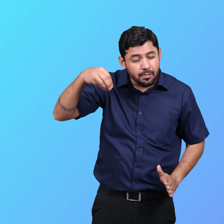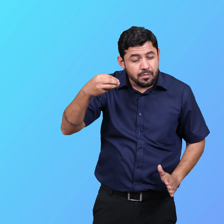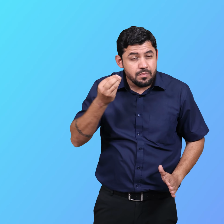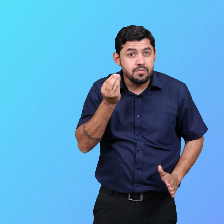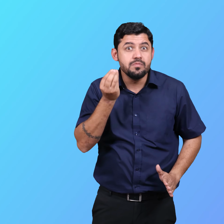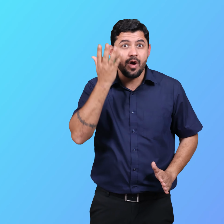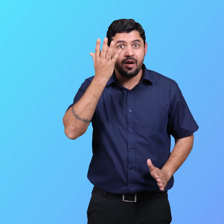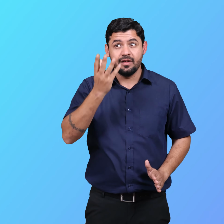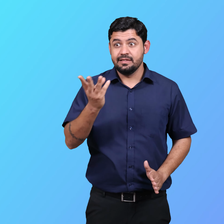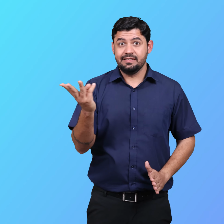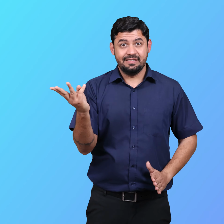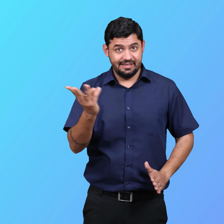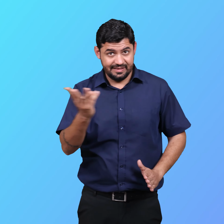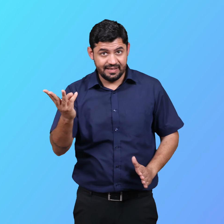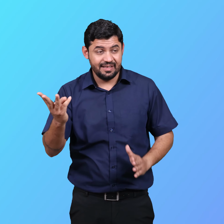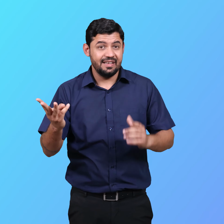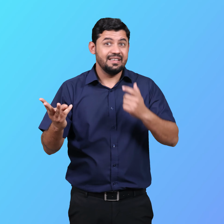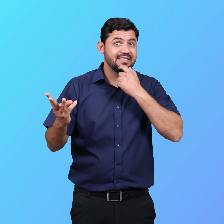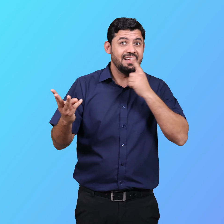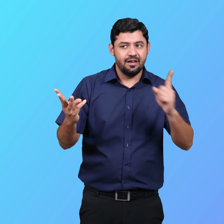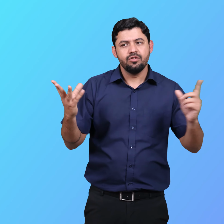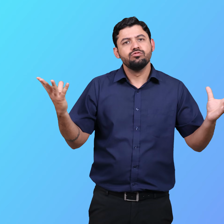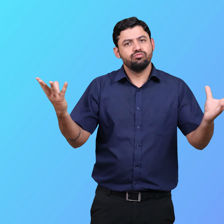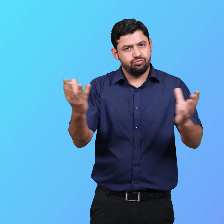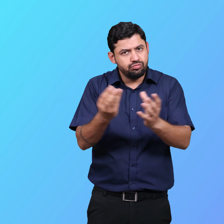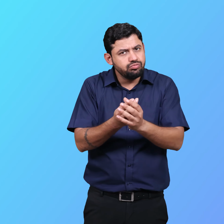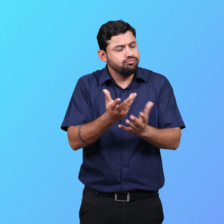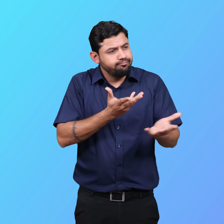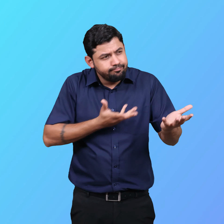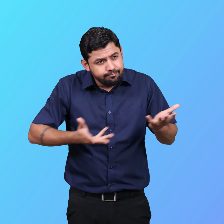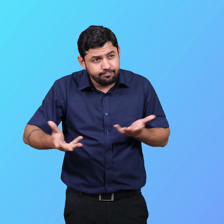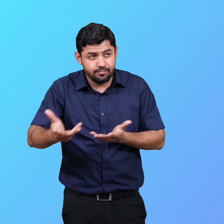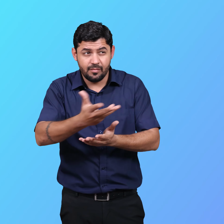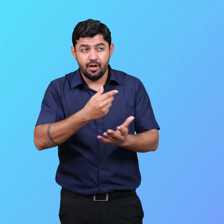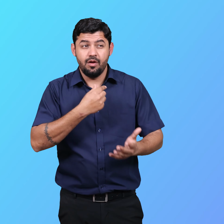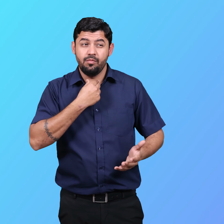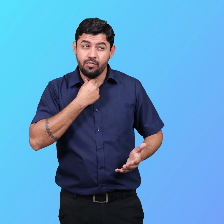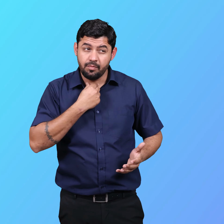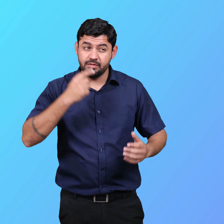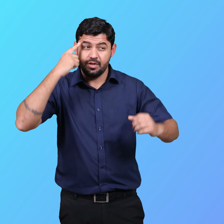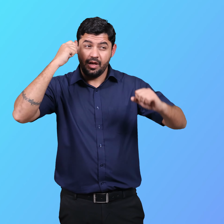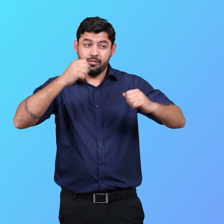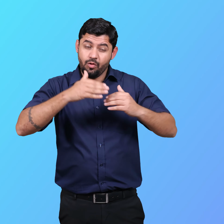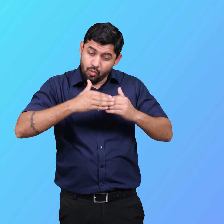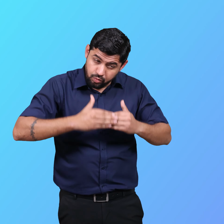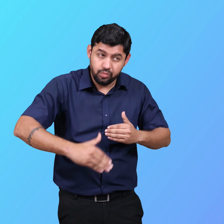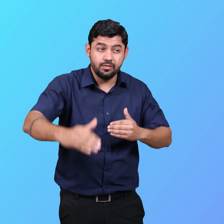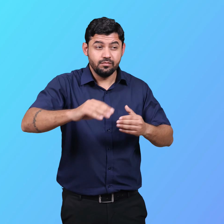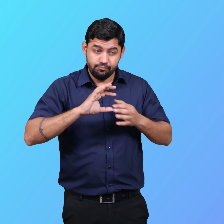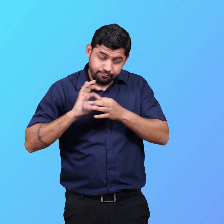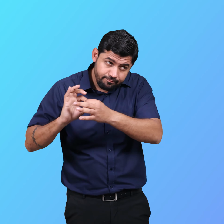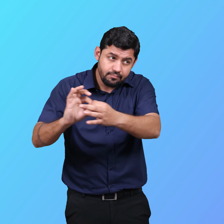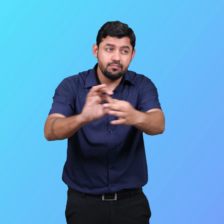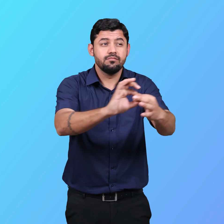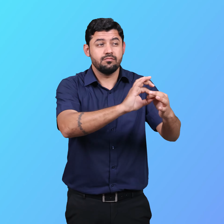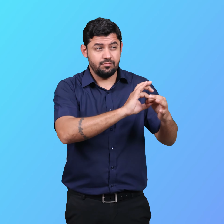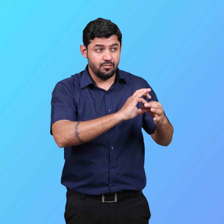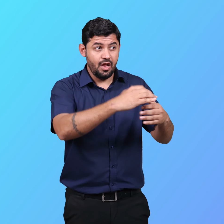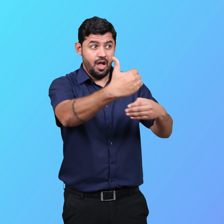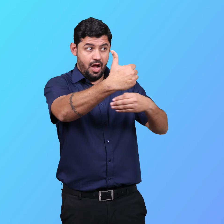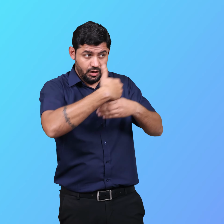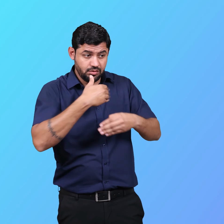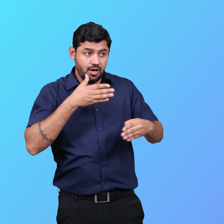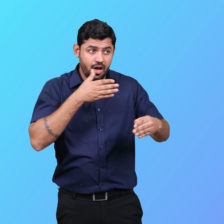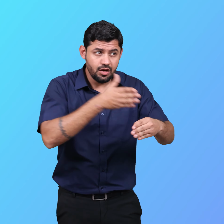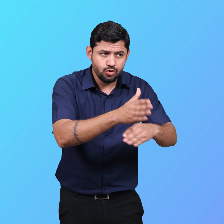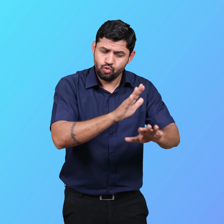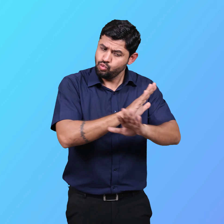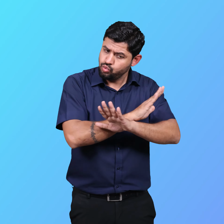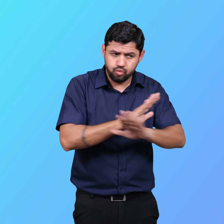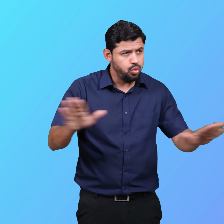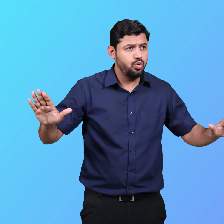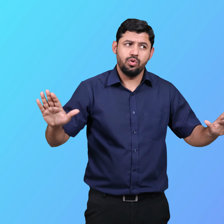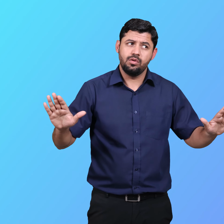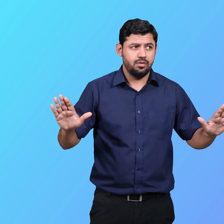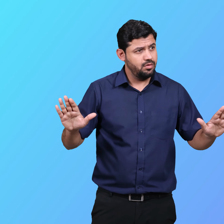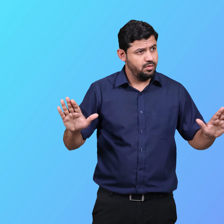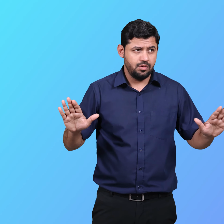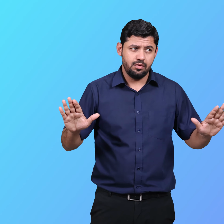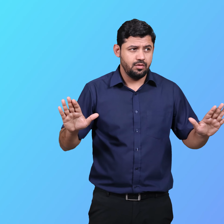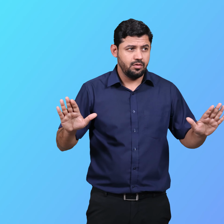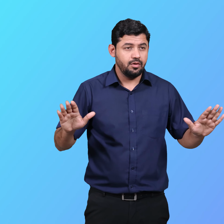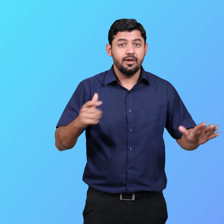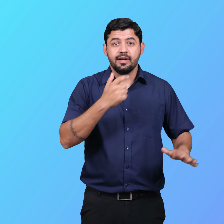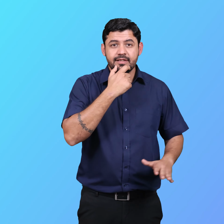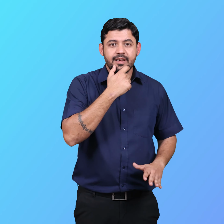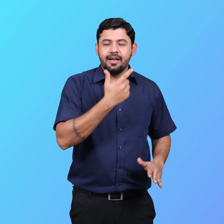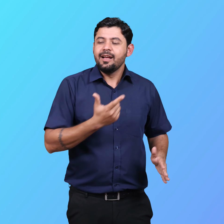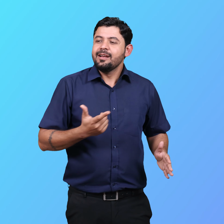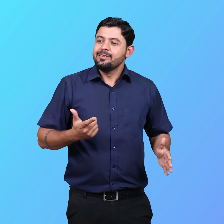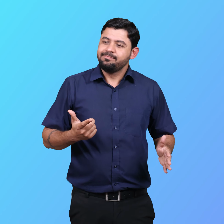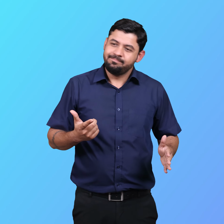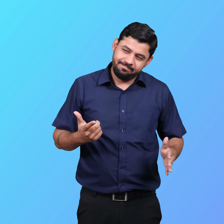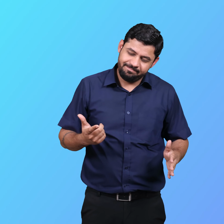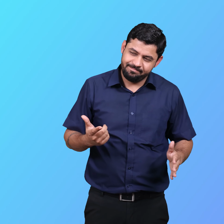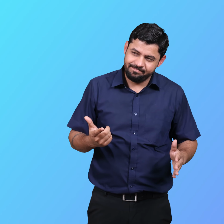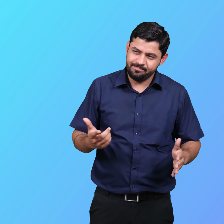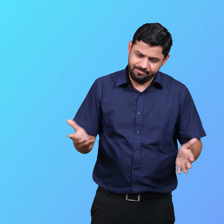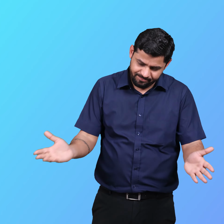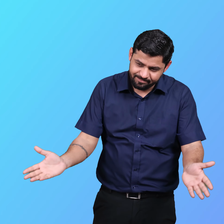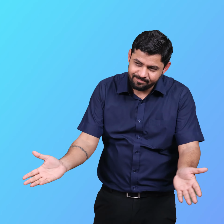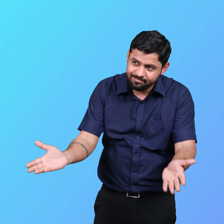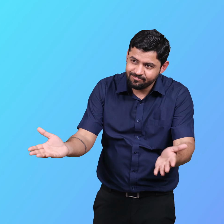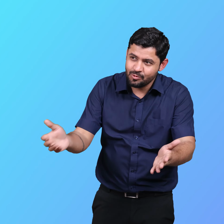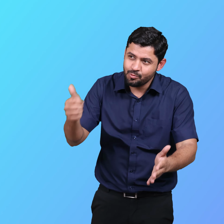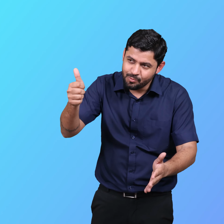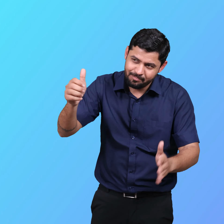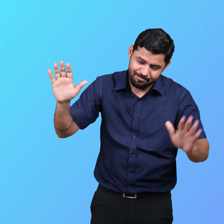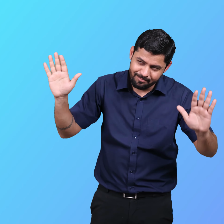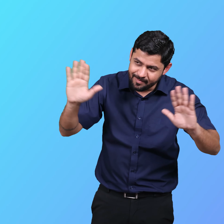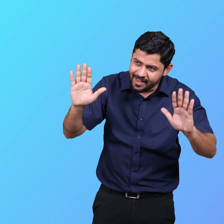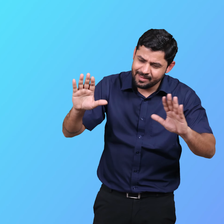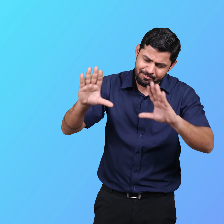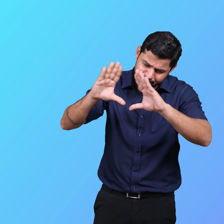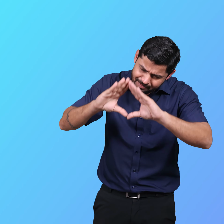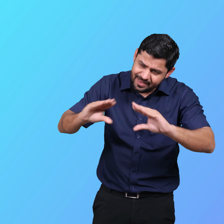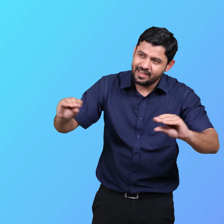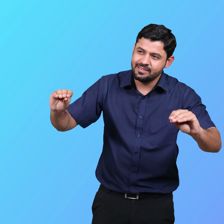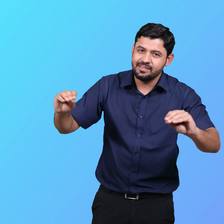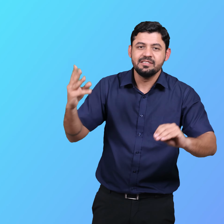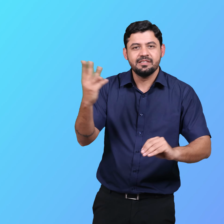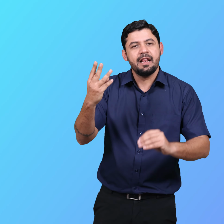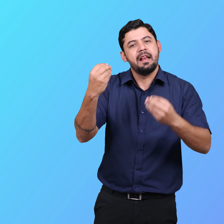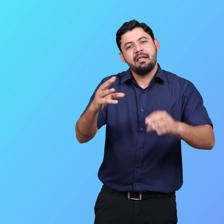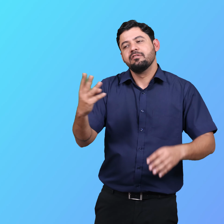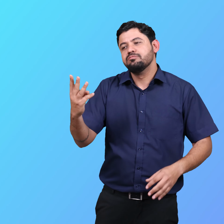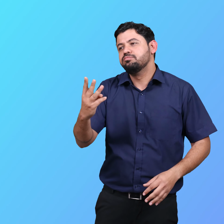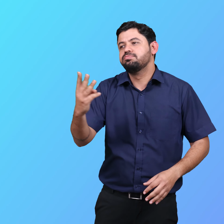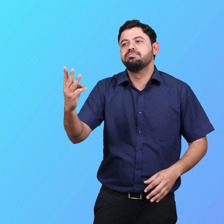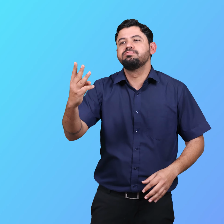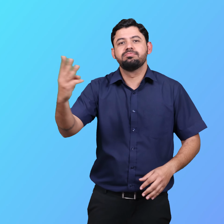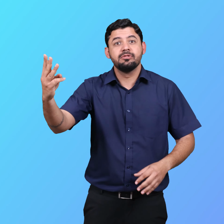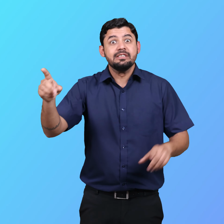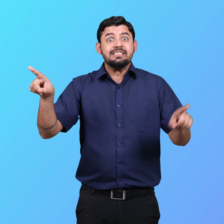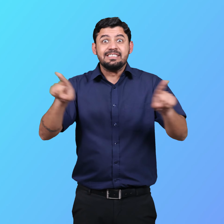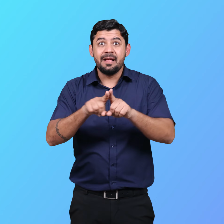Early the next morning, they all made a promise to each other. They promised with an oath that they would not harm each other. Then Isaac told them goodbye, and they left in peace.